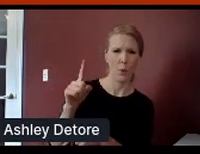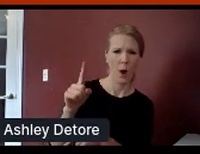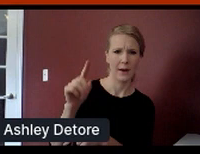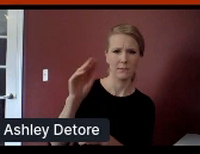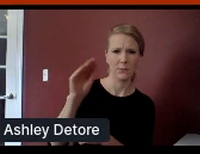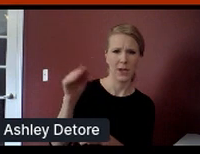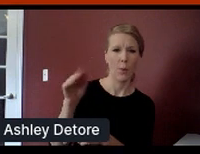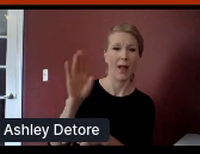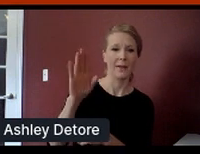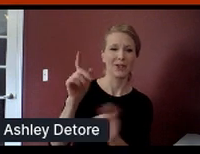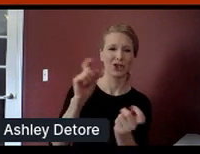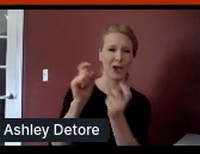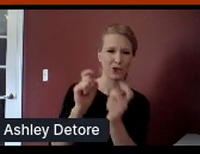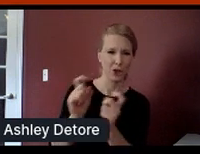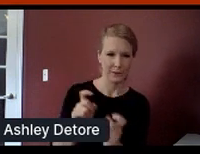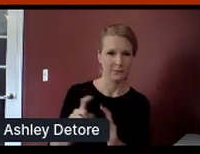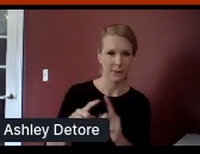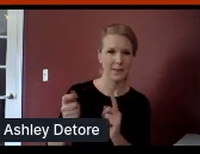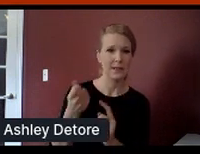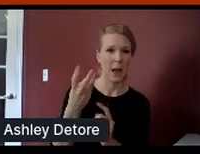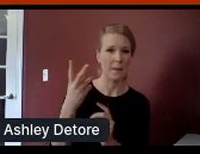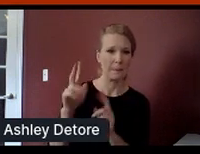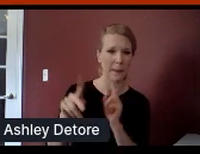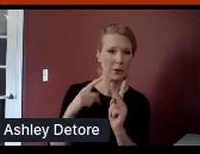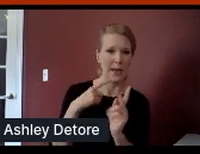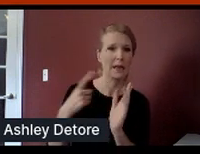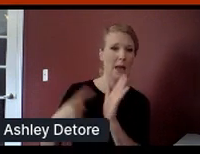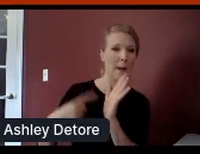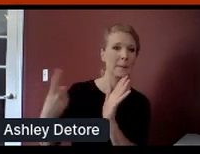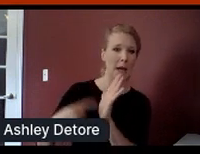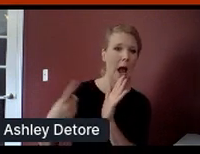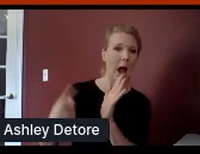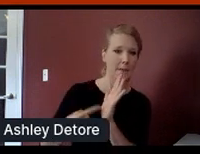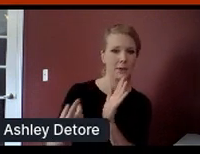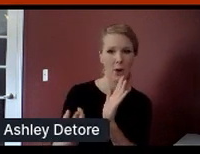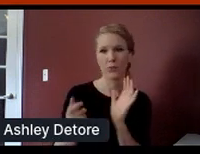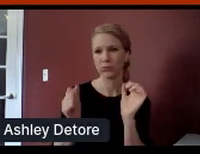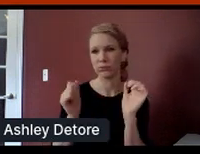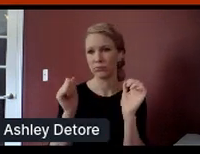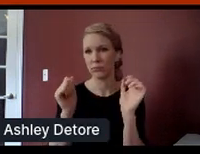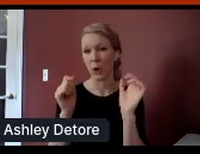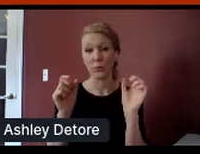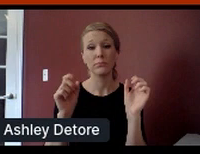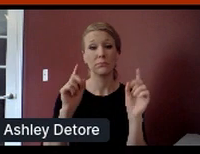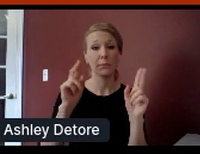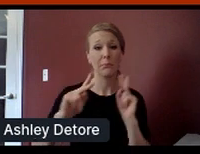But yes, everybody's answering, so far. We have a few votes.